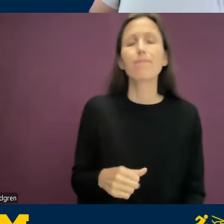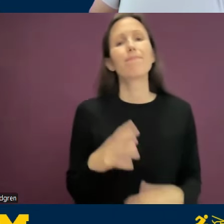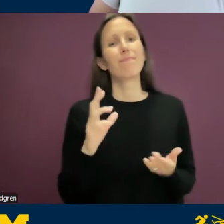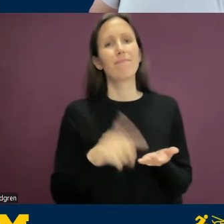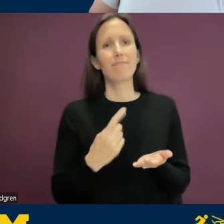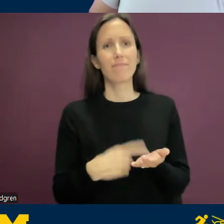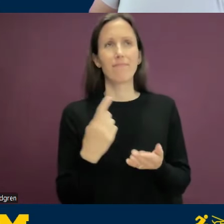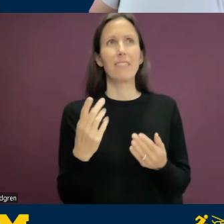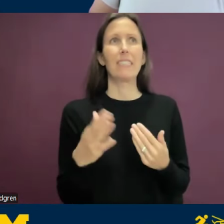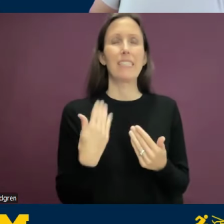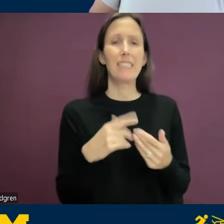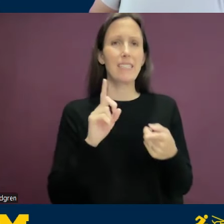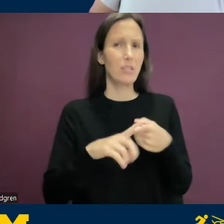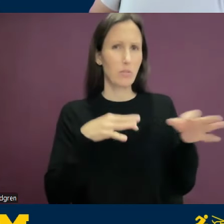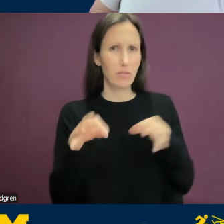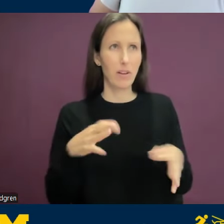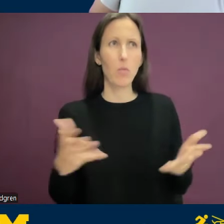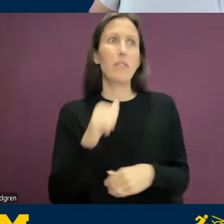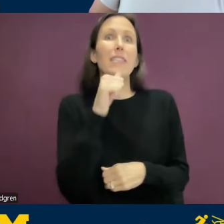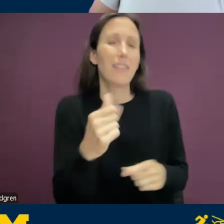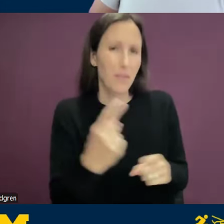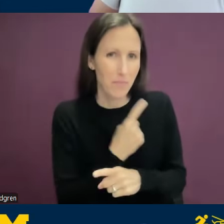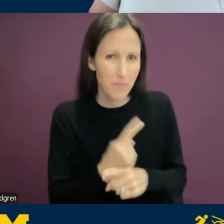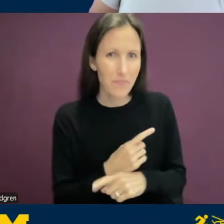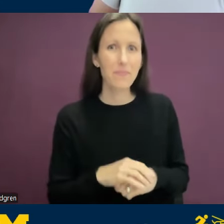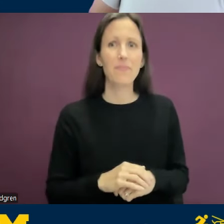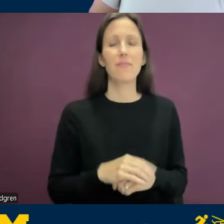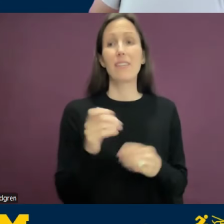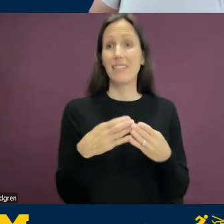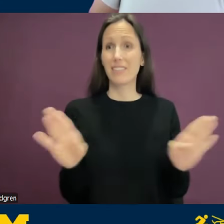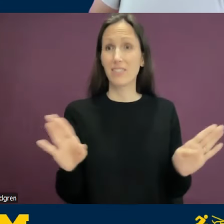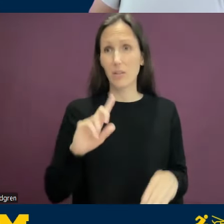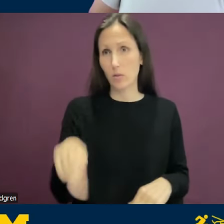what constitutes an unreasonable accommodation. Generally, there are only three ways